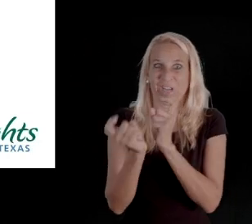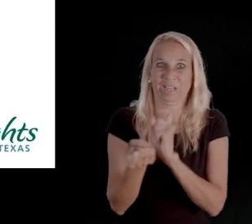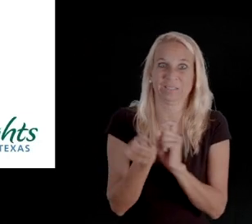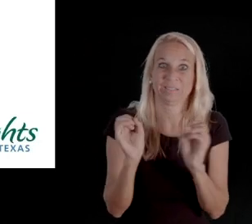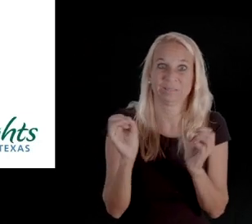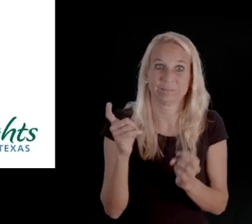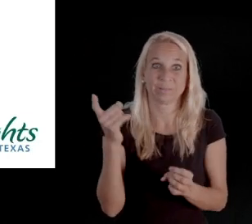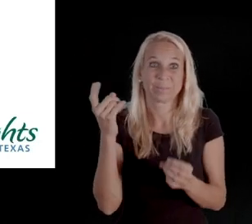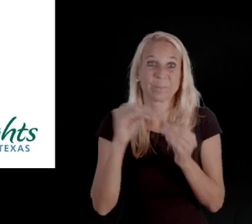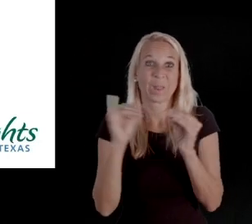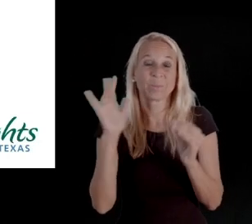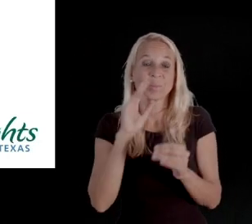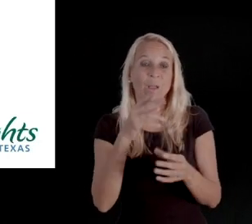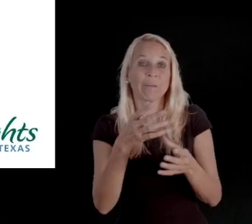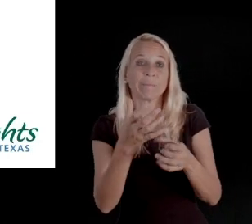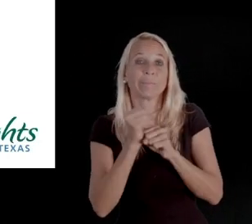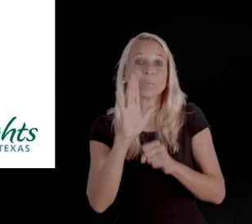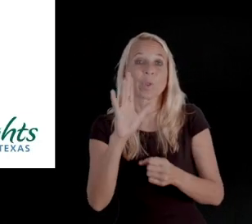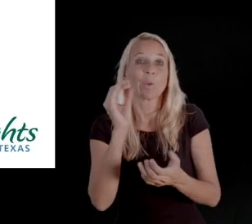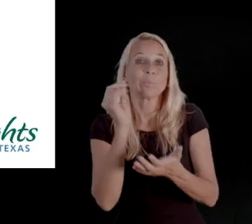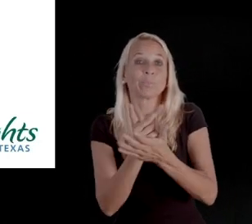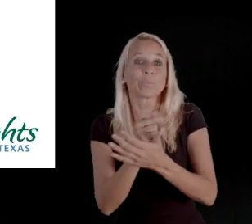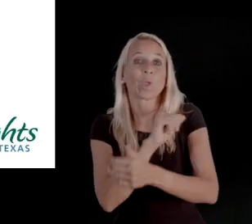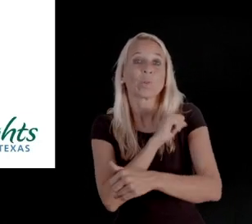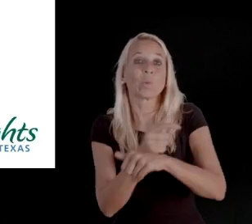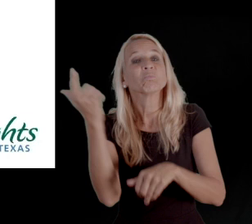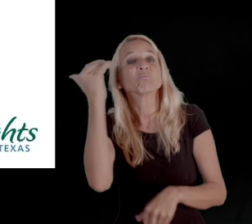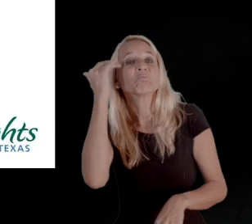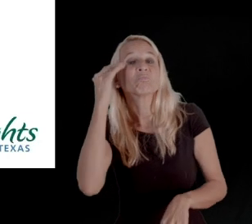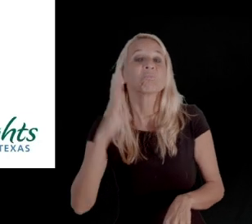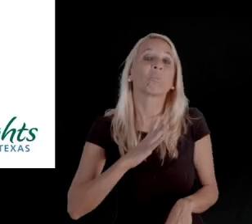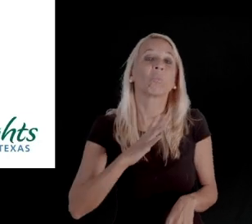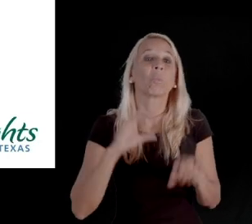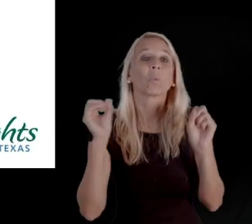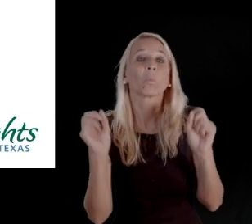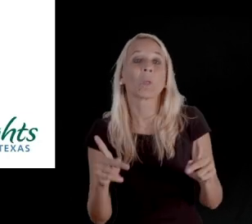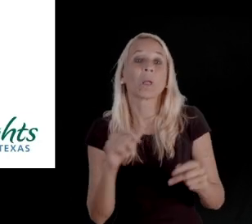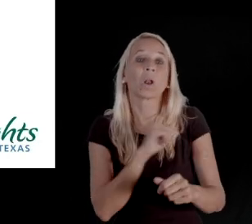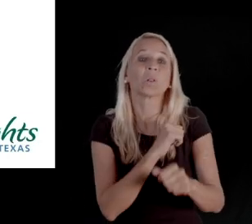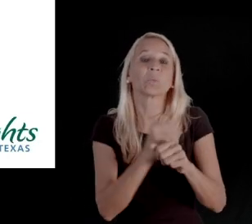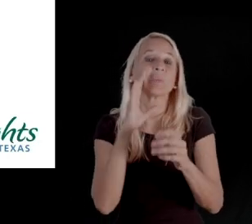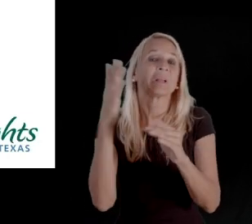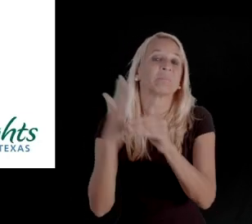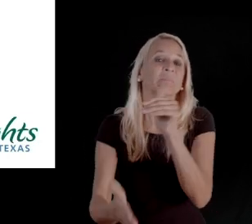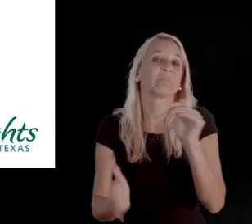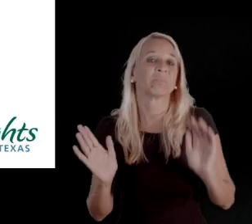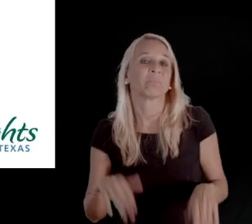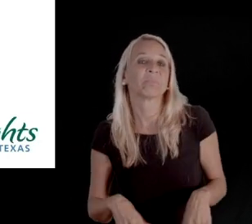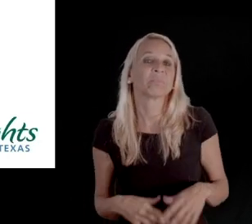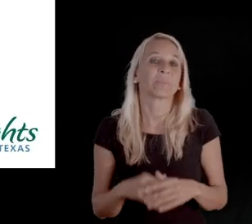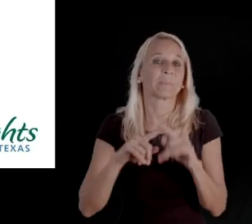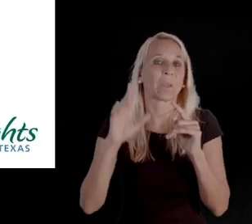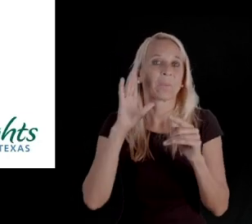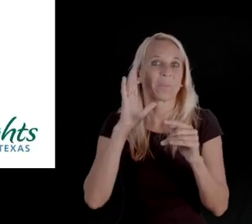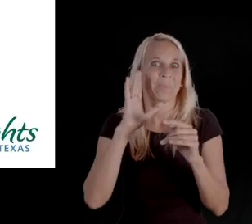chances are they received your new authorization, they know that okay, the authorization is set to expire, but we're in fair hearing so we don't consider this.